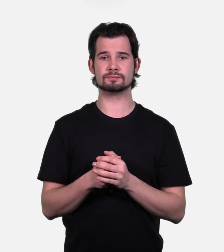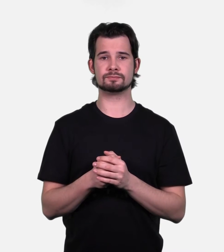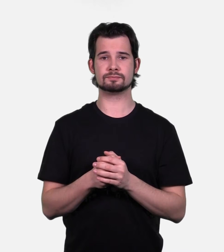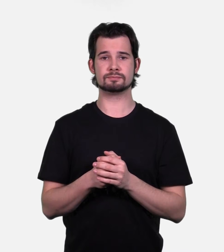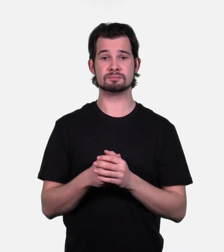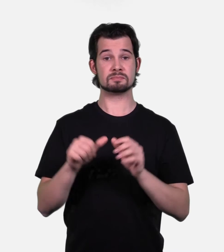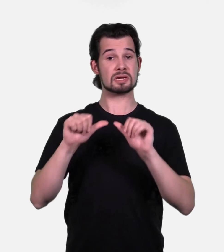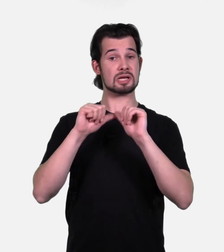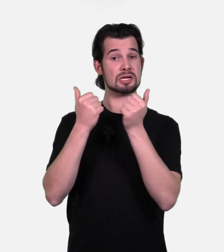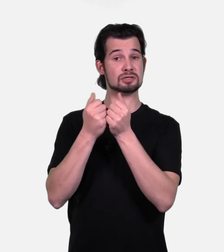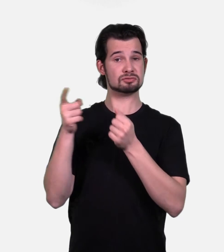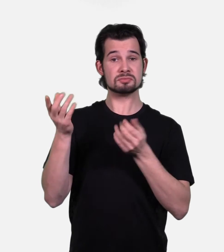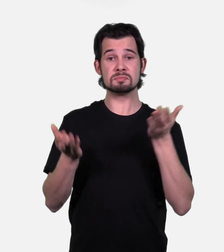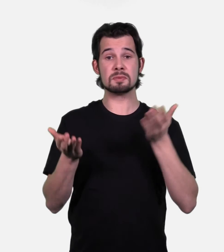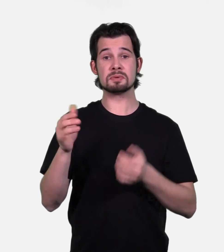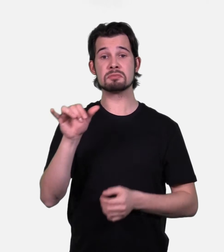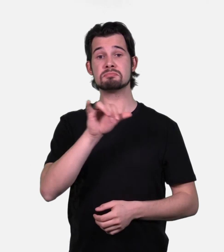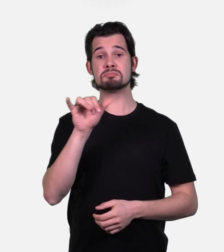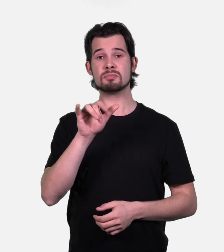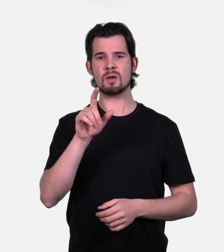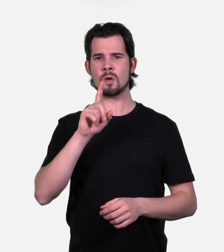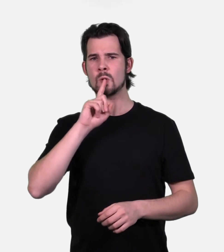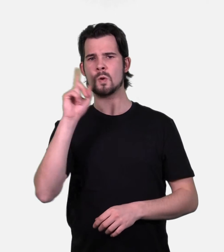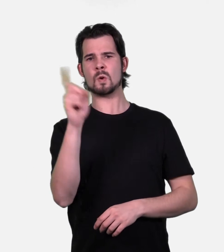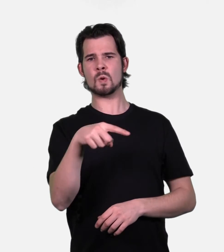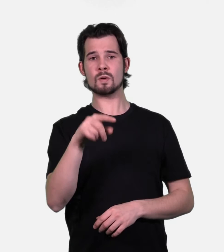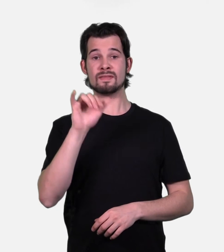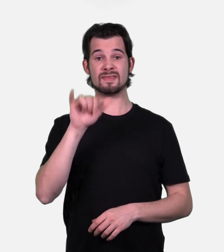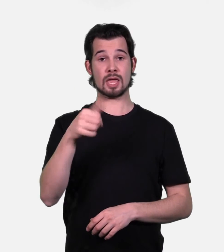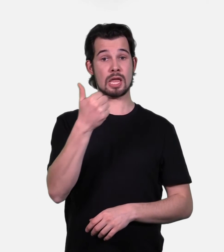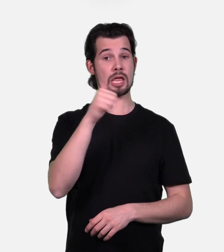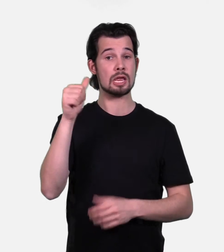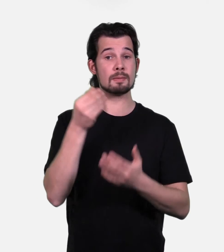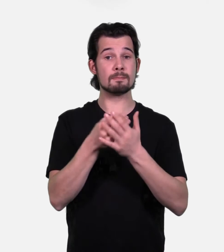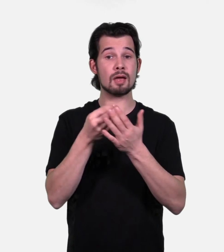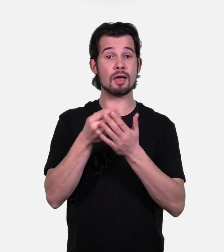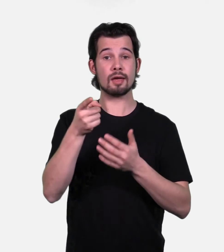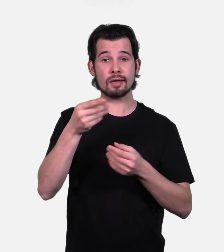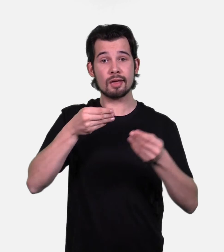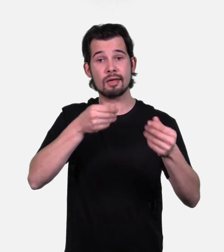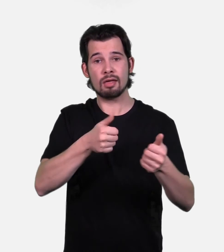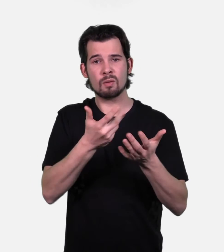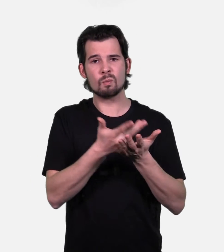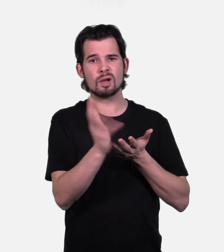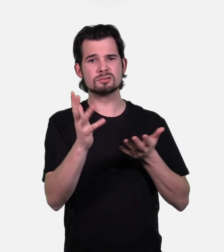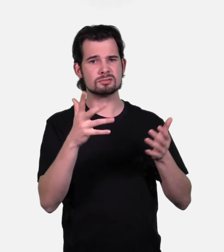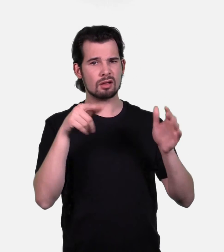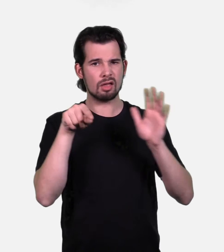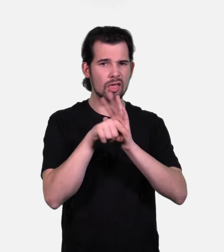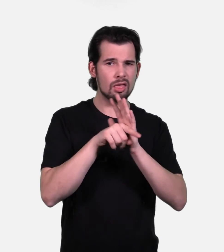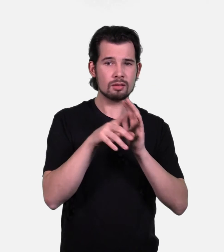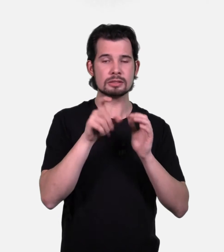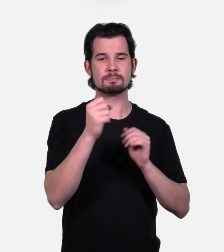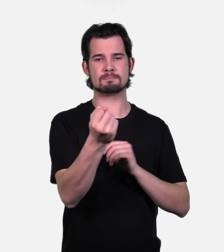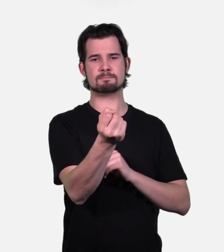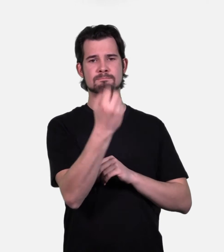The Agency may also direct that any expenses resulting from the undue obstacle be reimbursed.